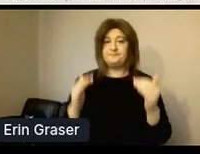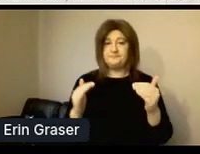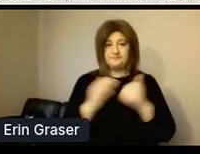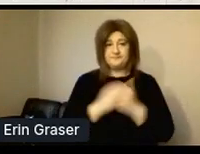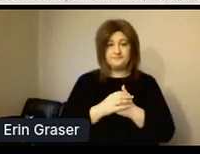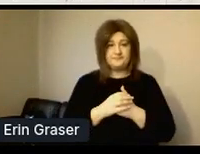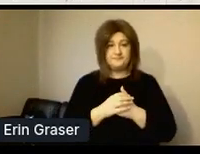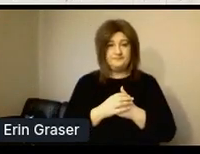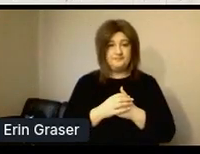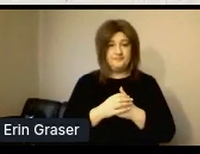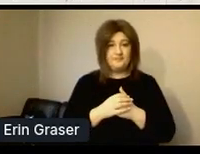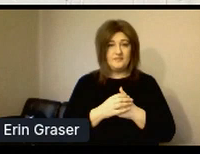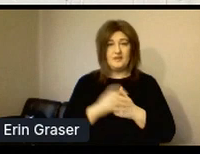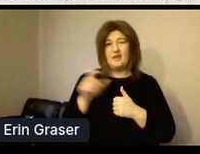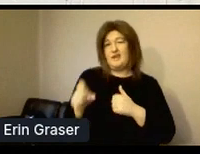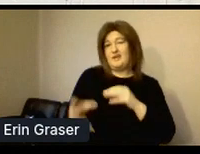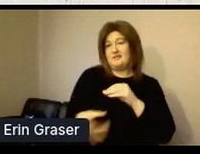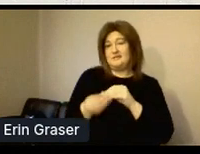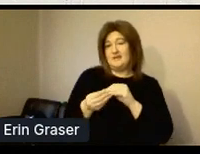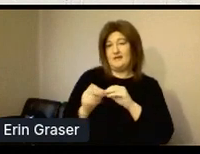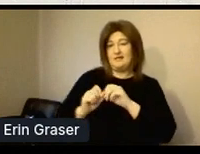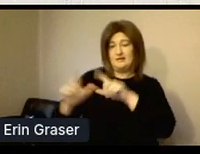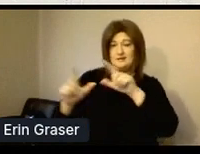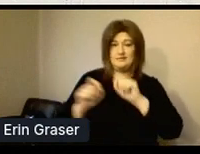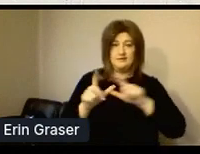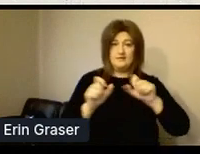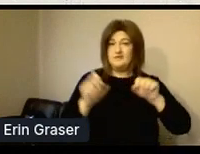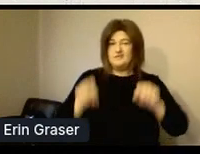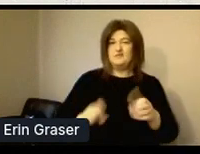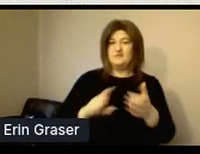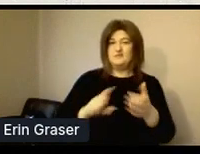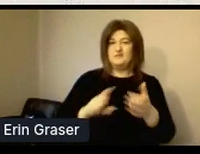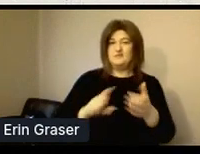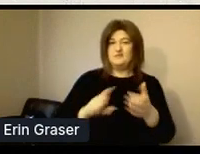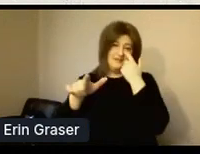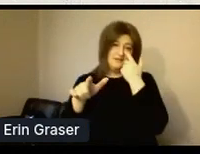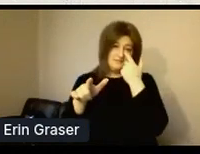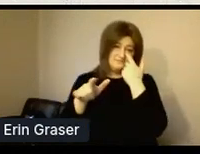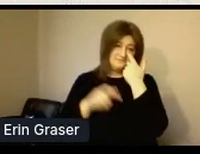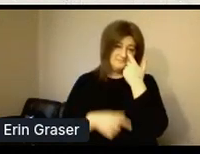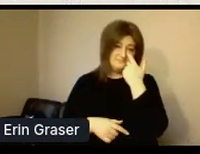I had to put these in there. And y'all can look them up later.